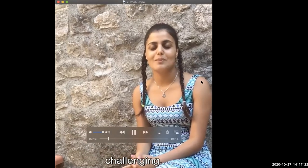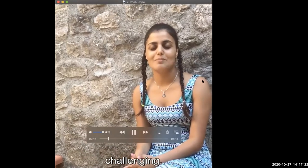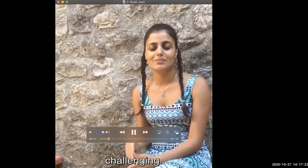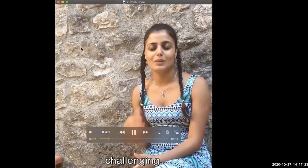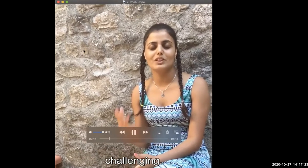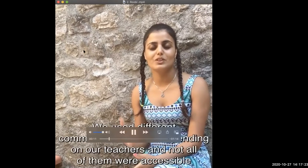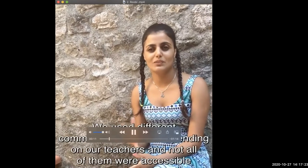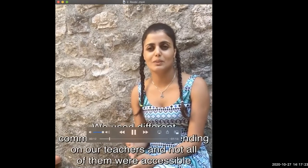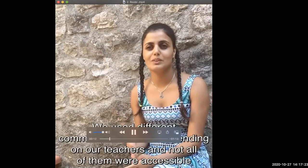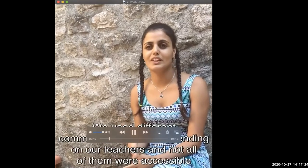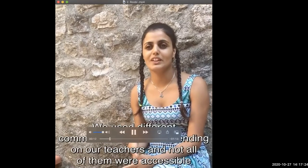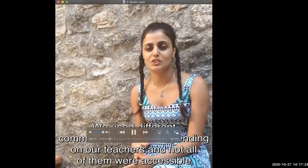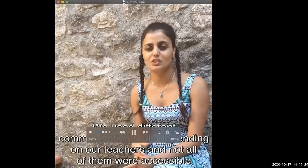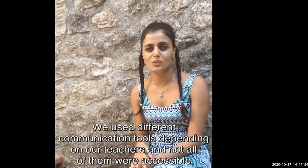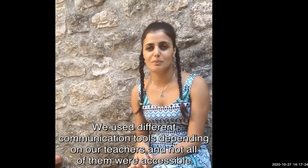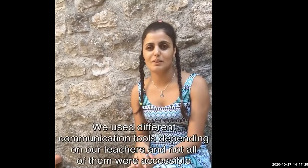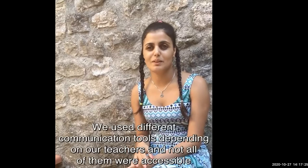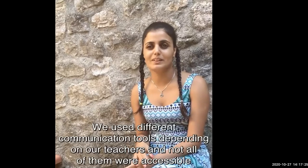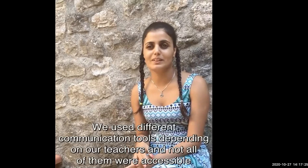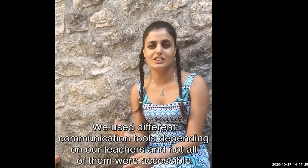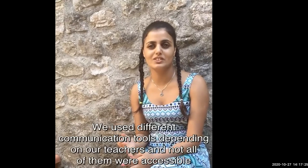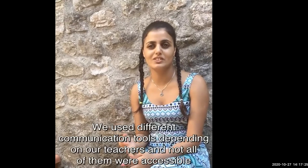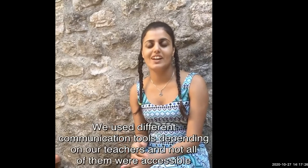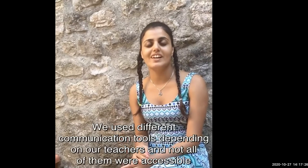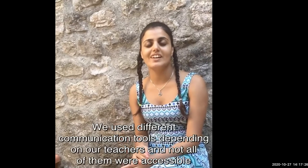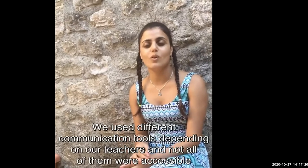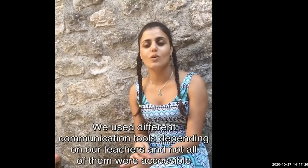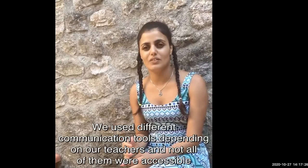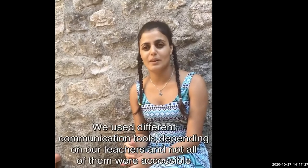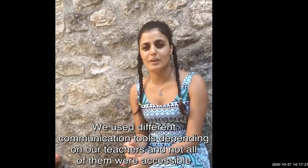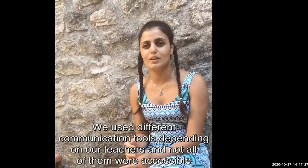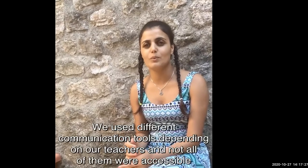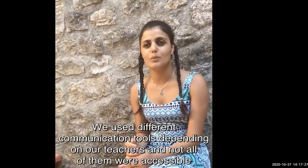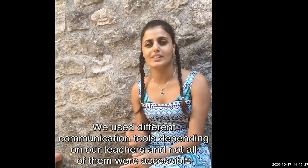used different communication tools depending on our teachers and not all of them were accessible